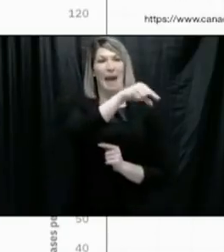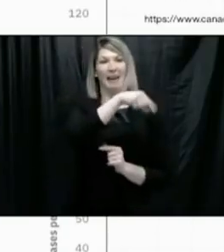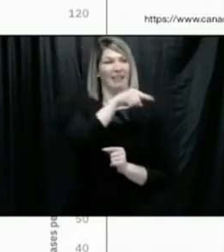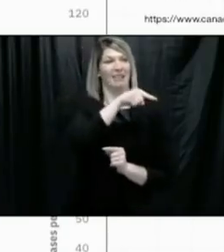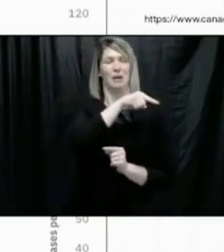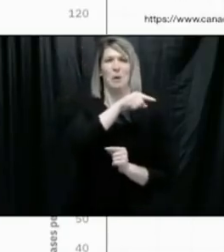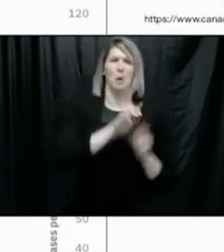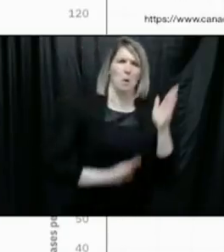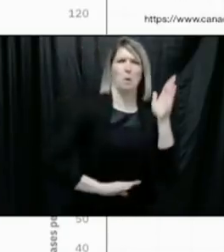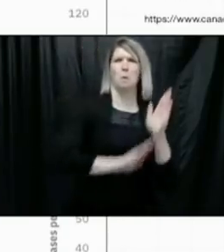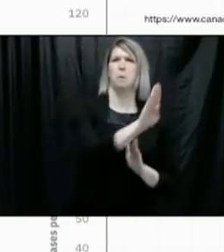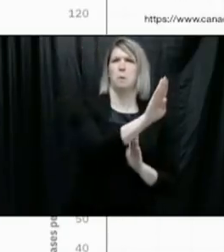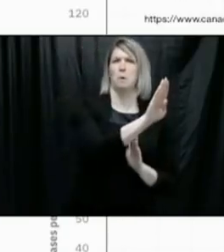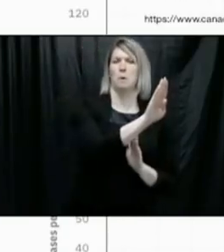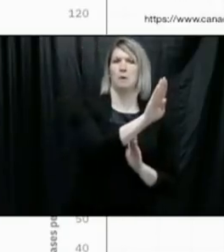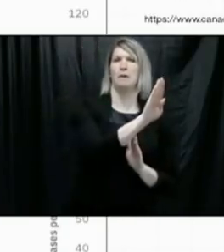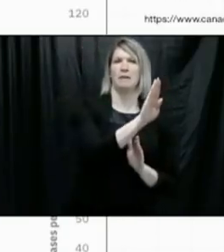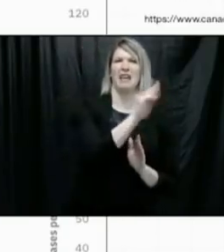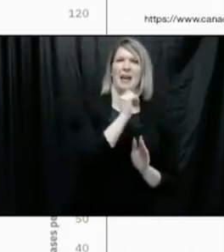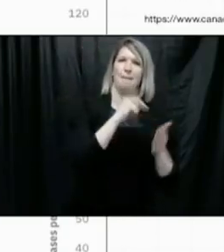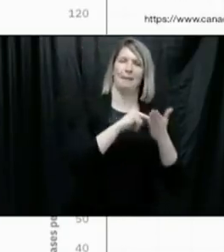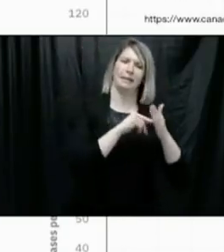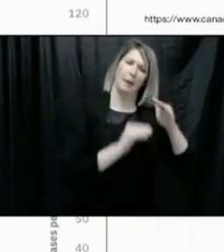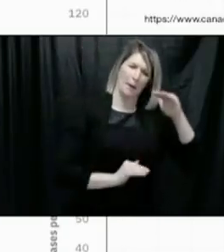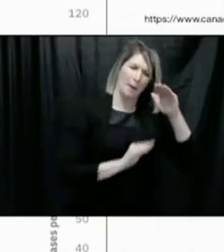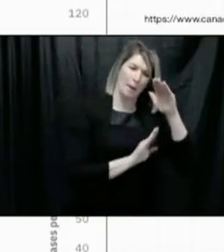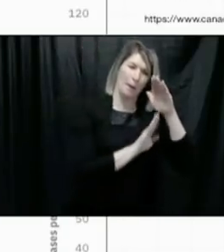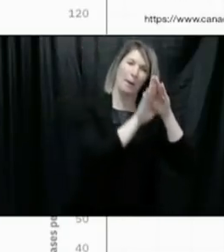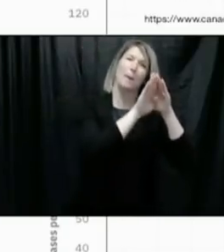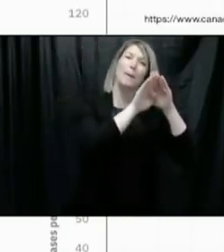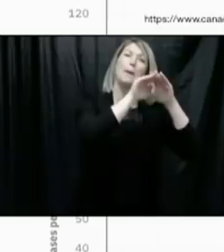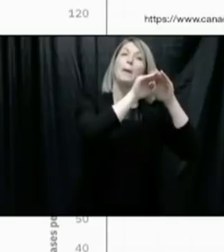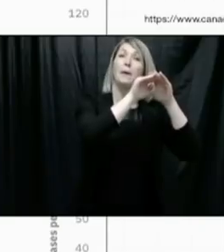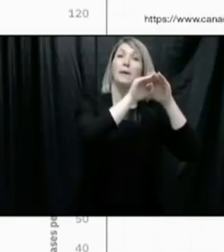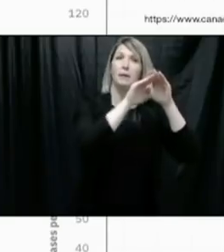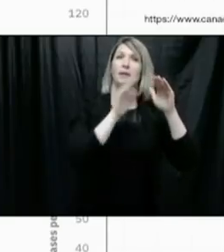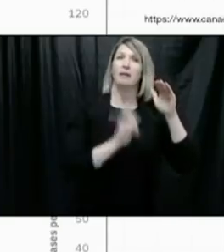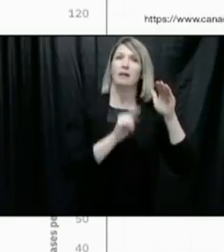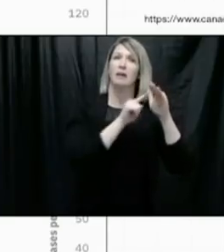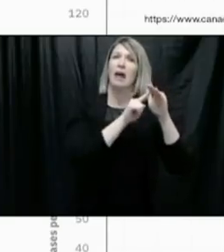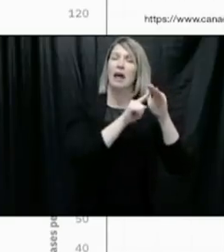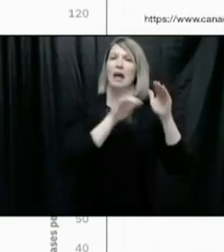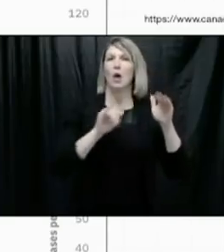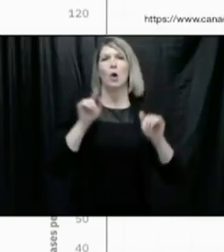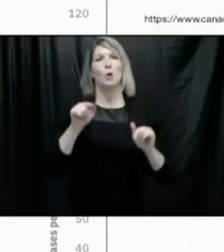IT CONTINUED AND YOU CAN LOOK AT